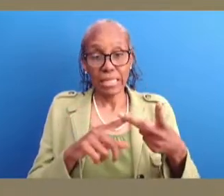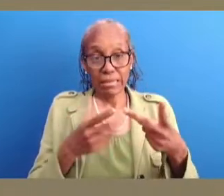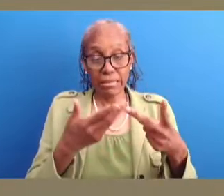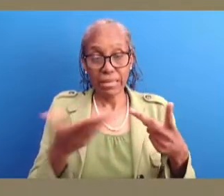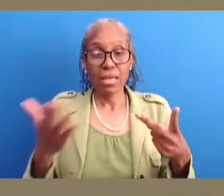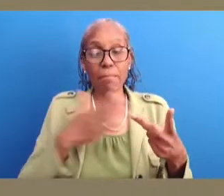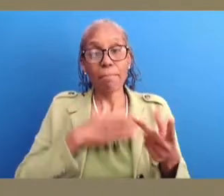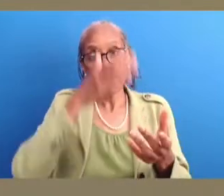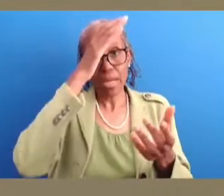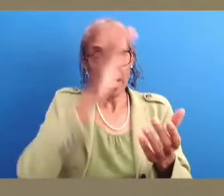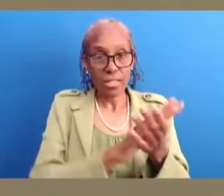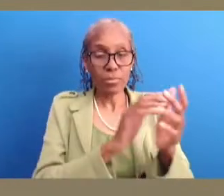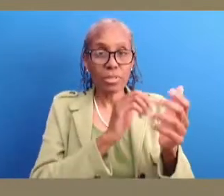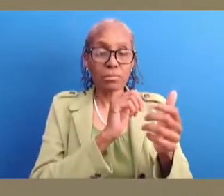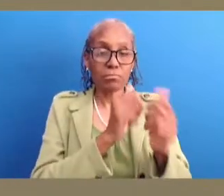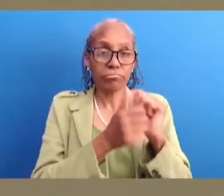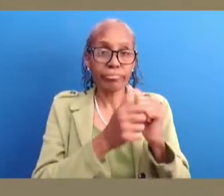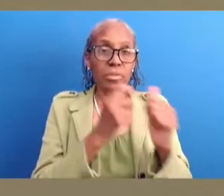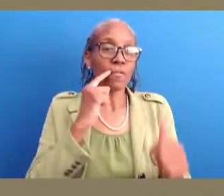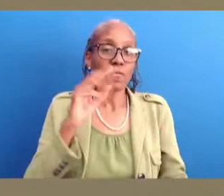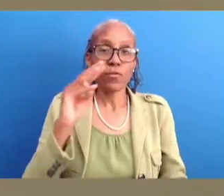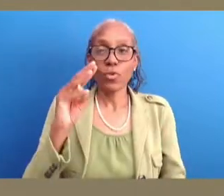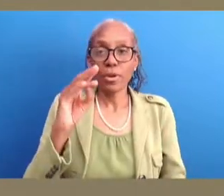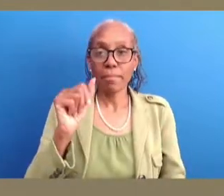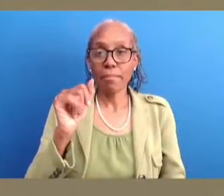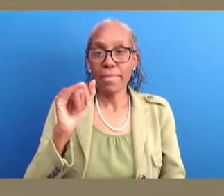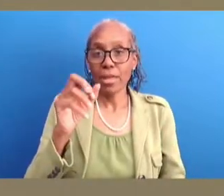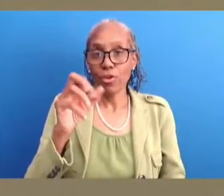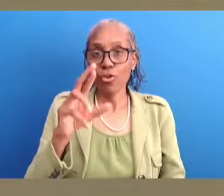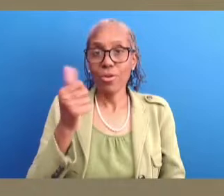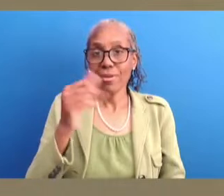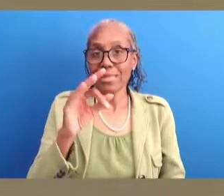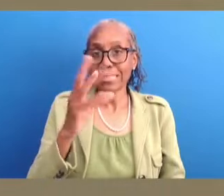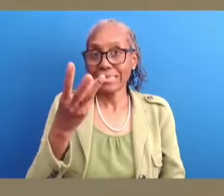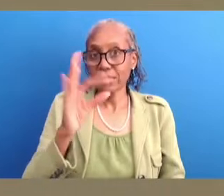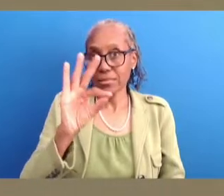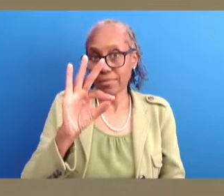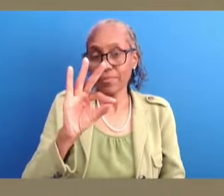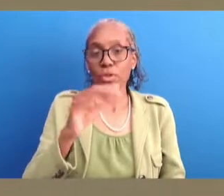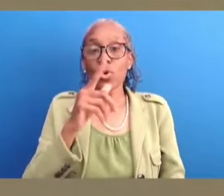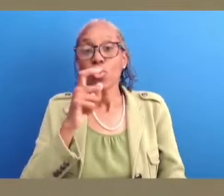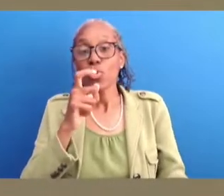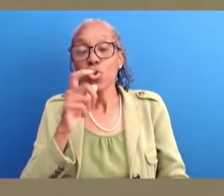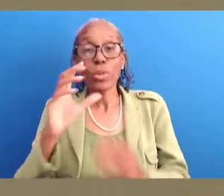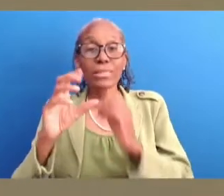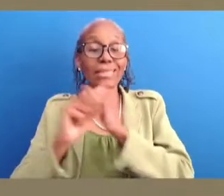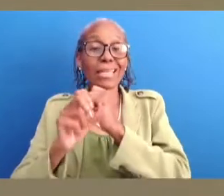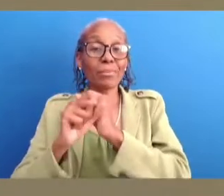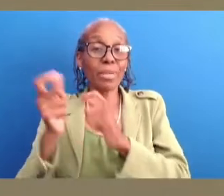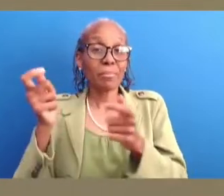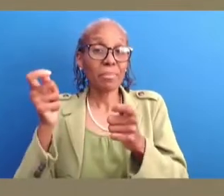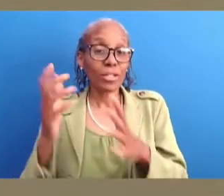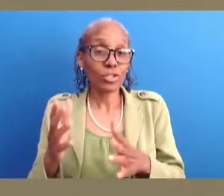NOT HAVE RECEIVED THAT. THE SECOND THING IS, MY HUSBAND